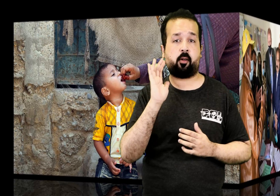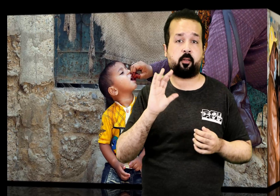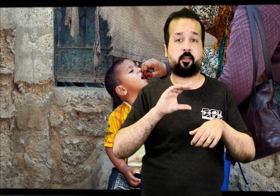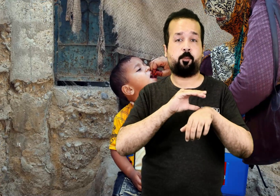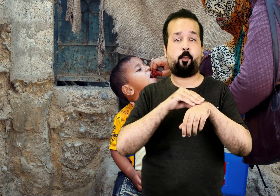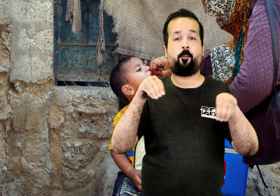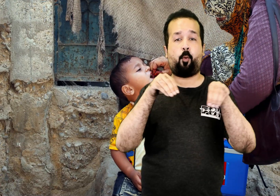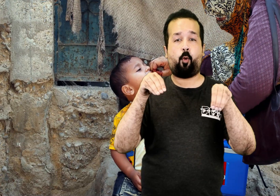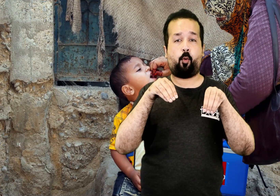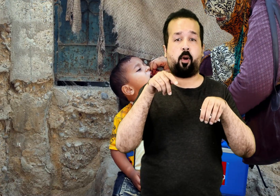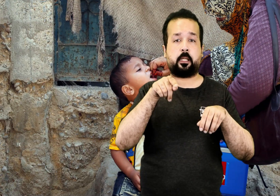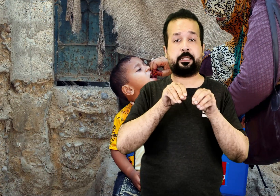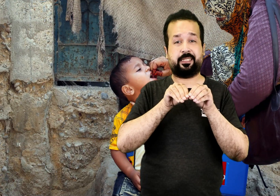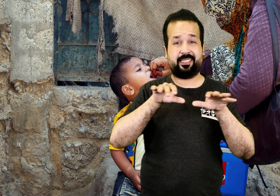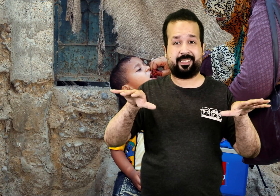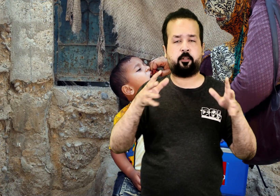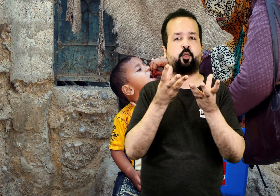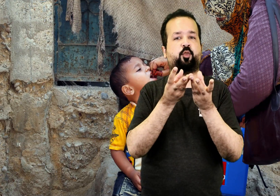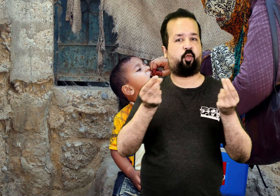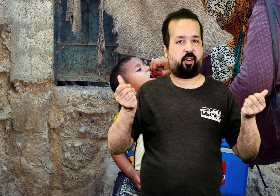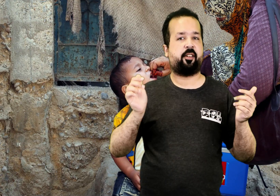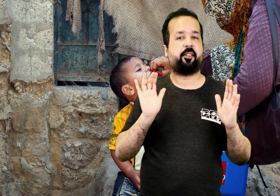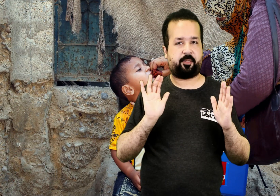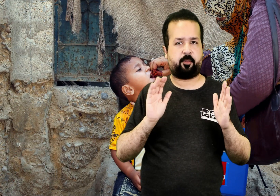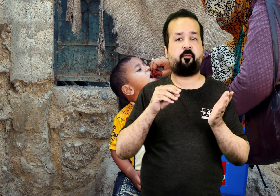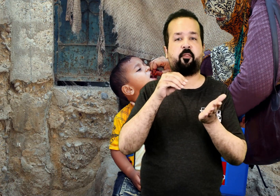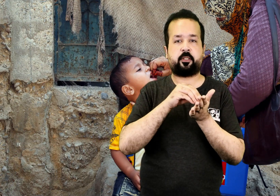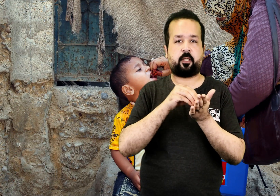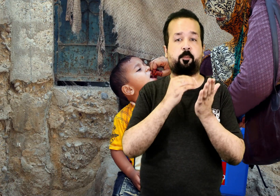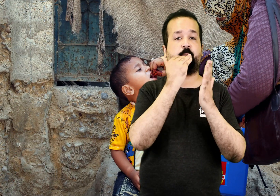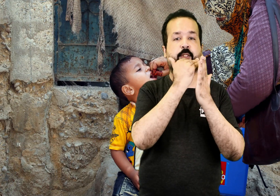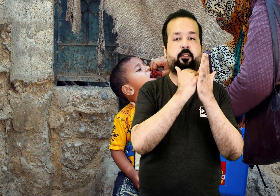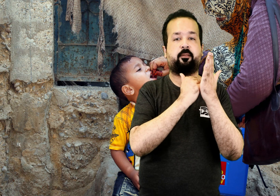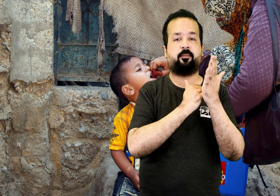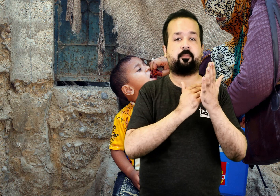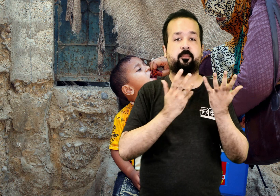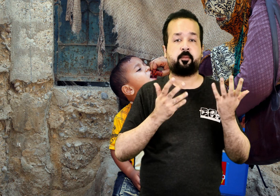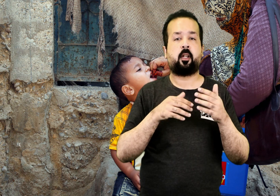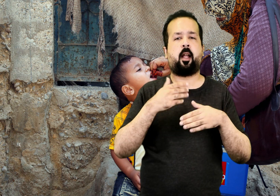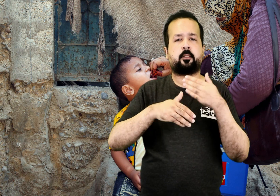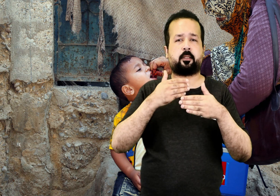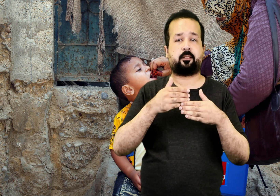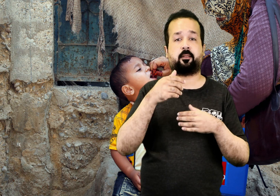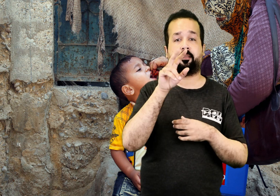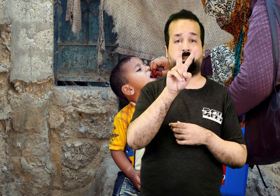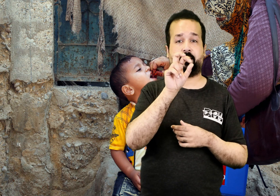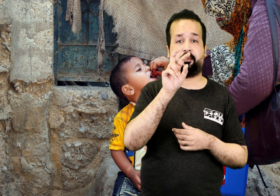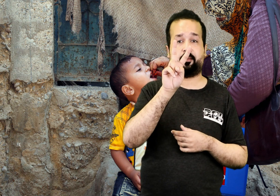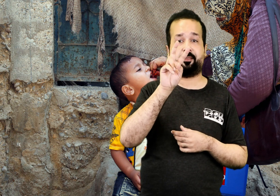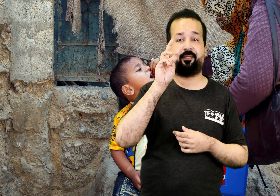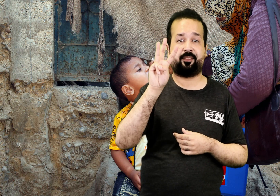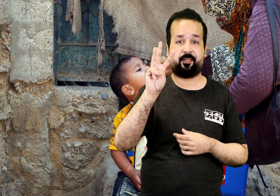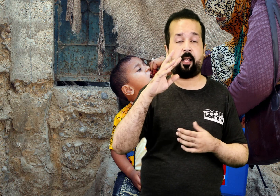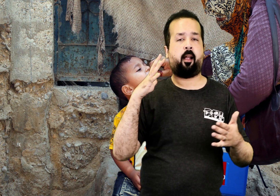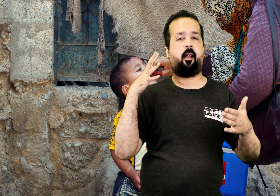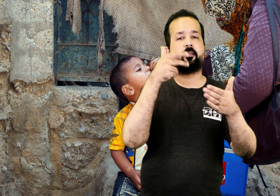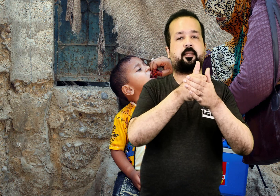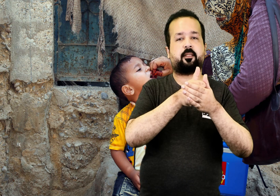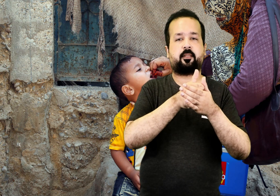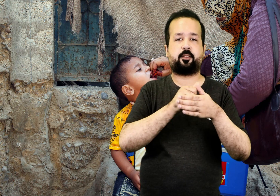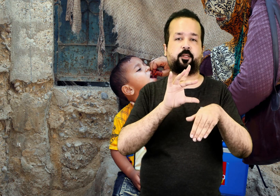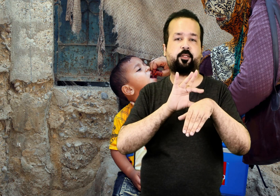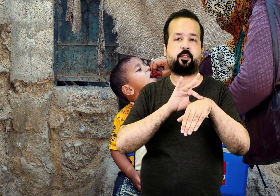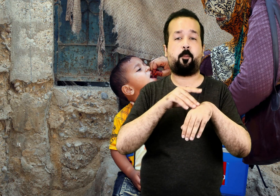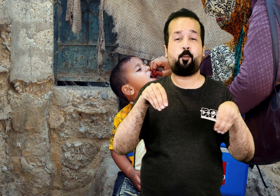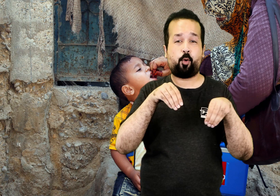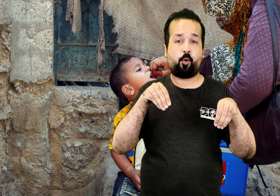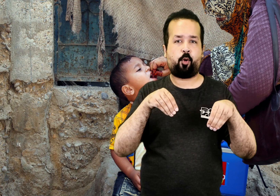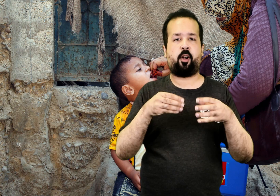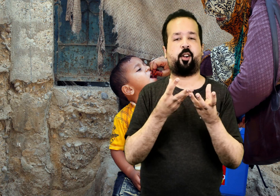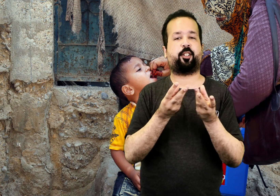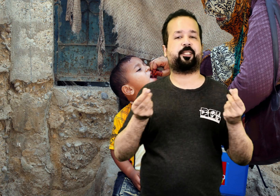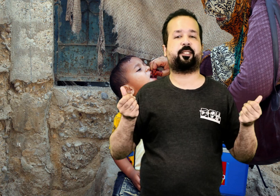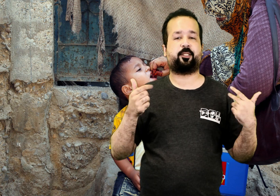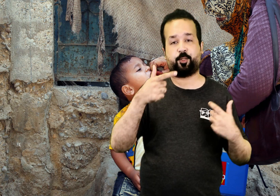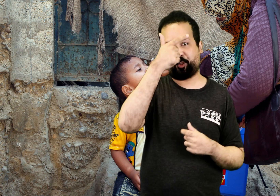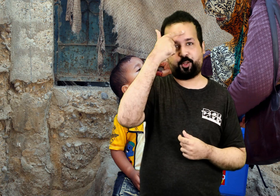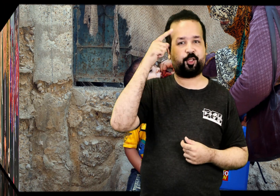It is hoped that polio will be eradicated by the end of 2023 after effective measures are taken to prevent its spread.